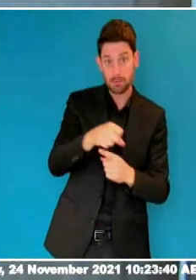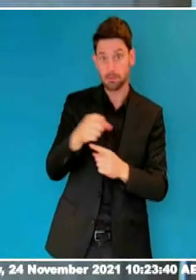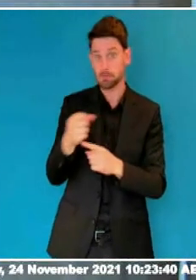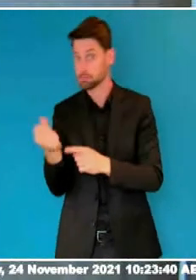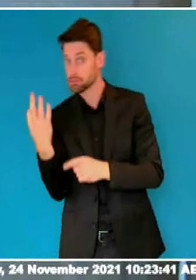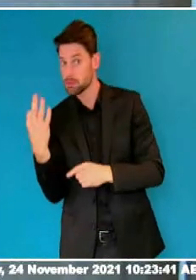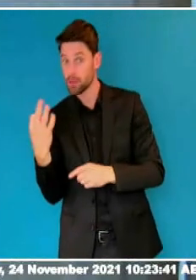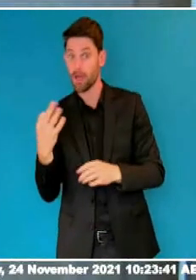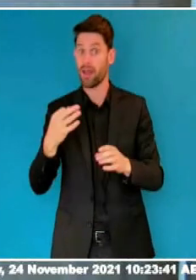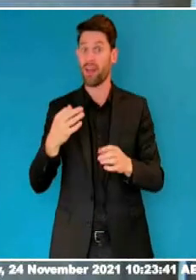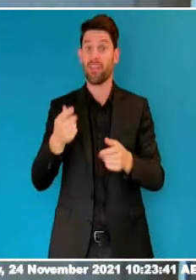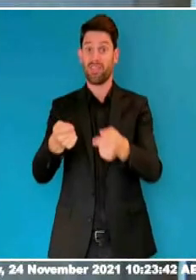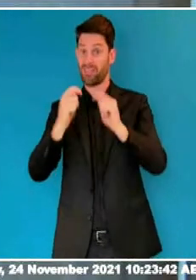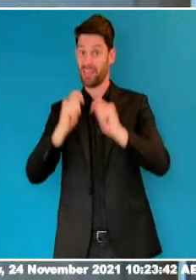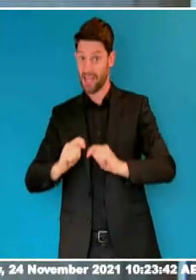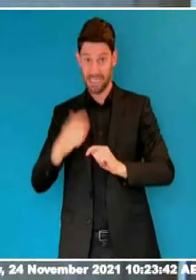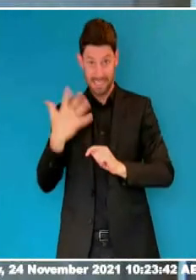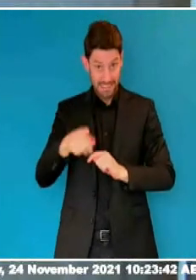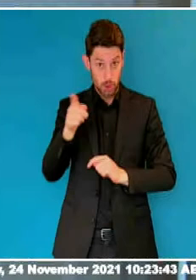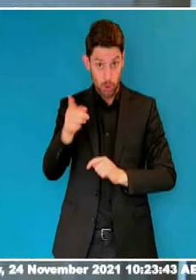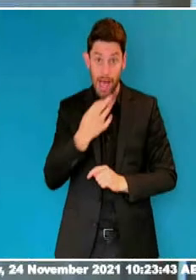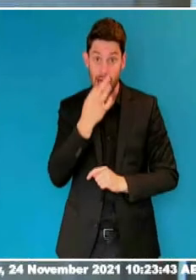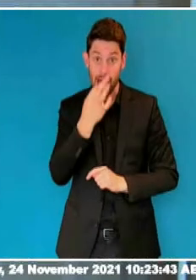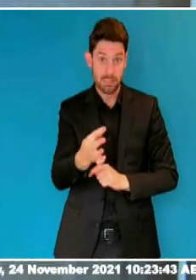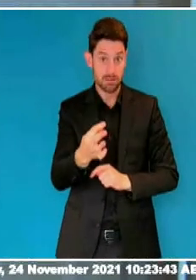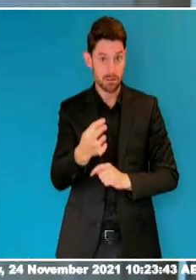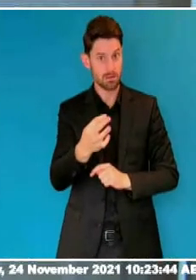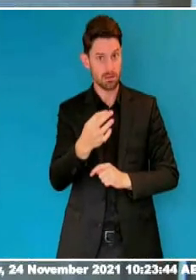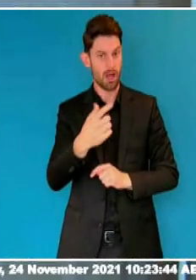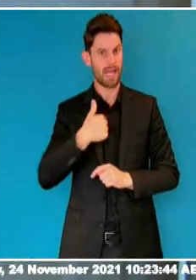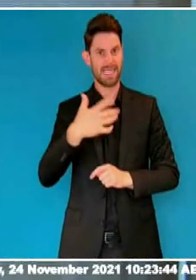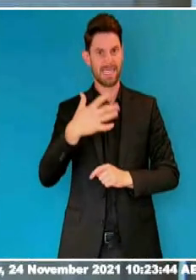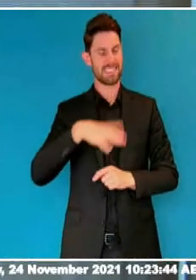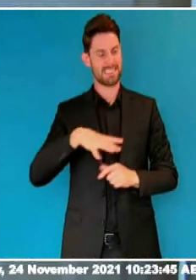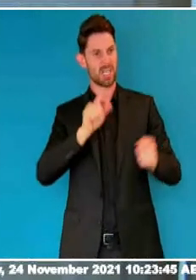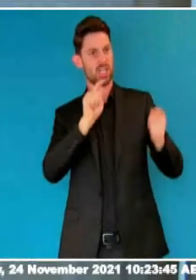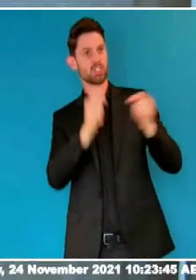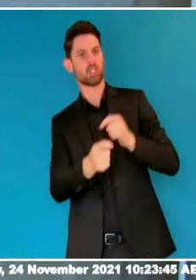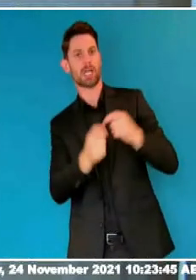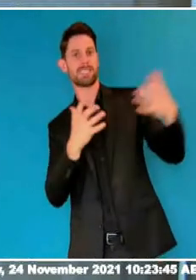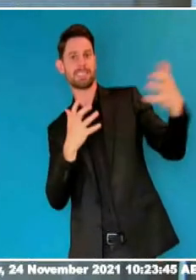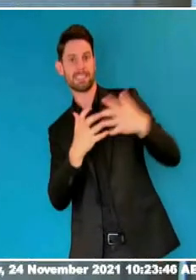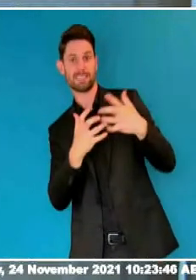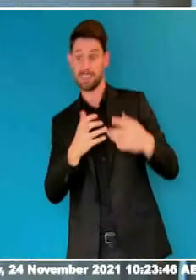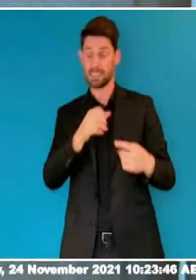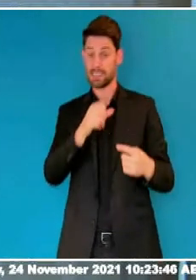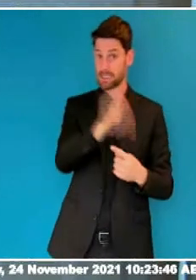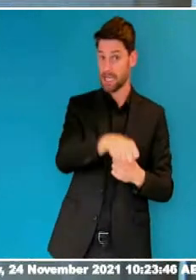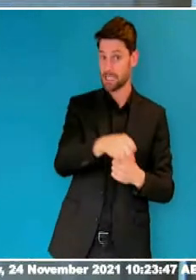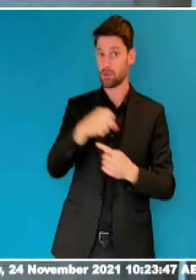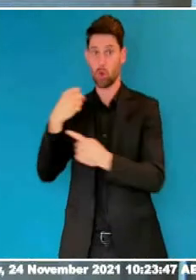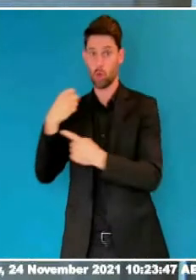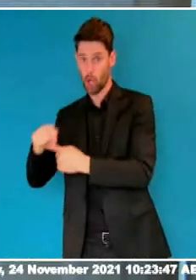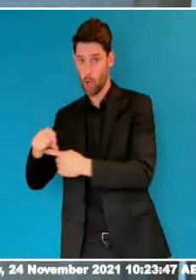have requested an adjustment, yes or no. And then if their adjustment has been made, are they satisfied with that.